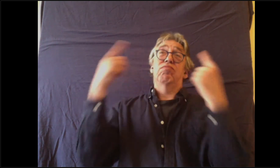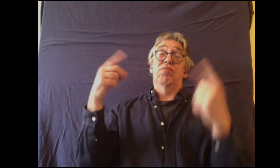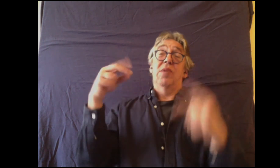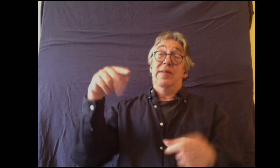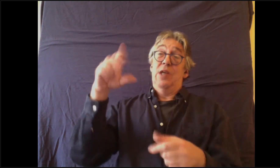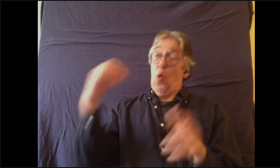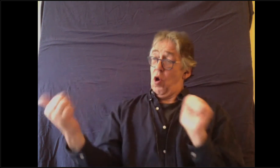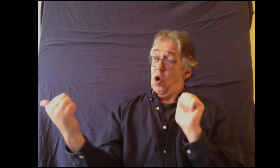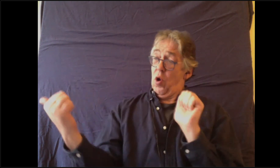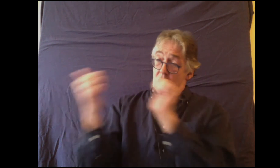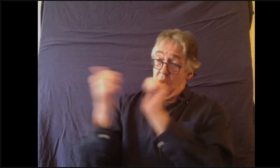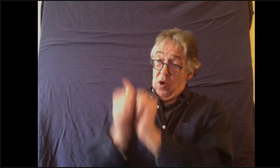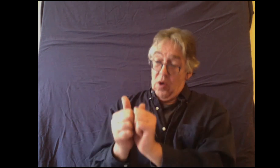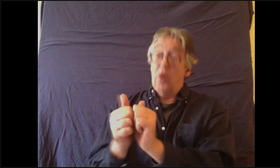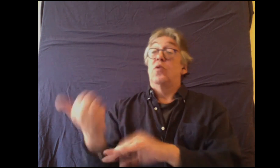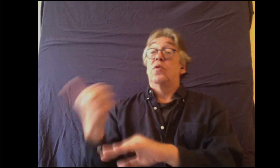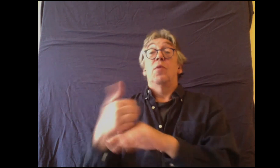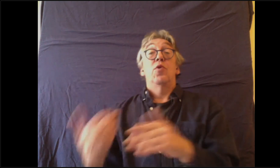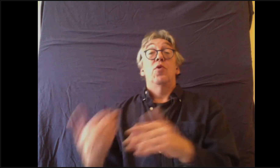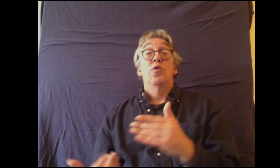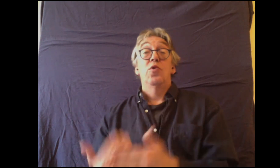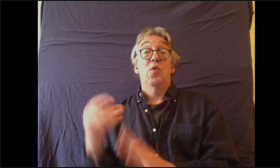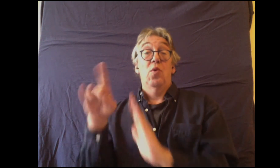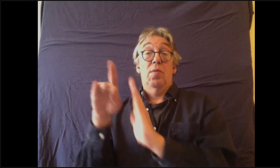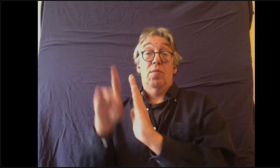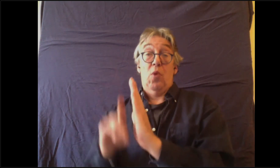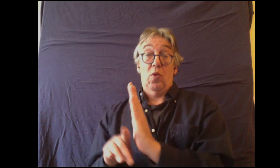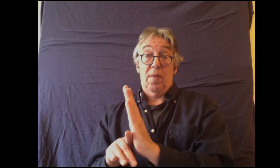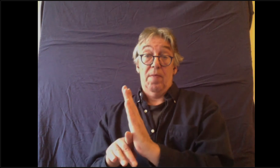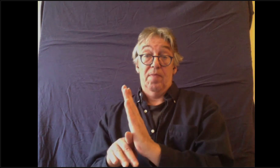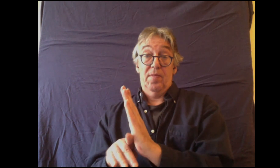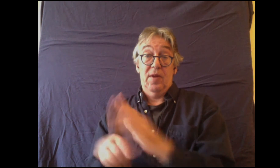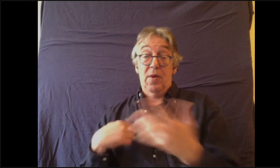What we want to do then is to combine the regional development expertise